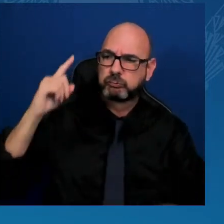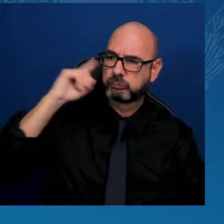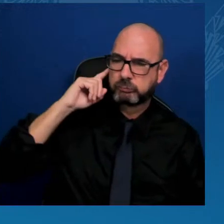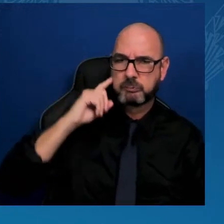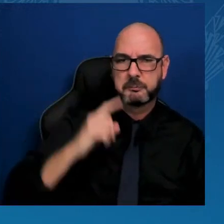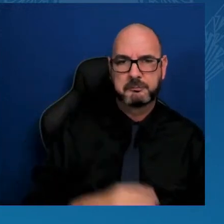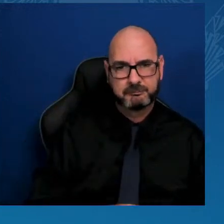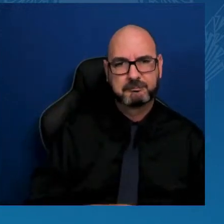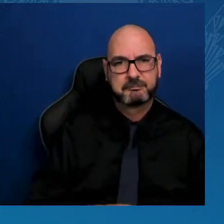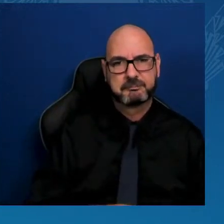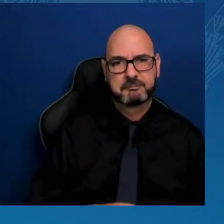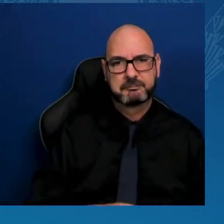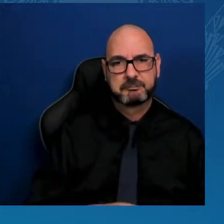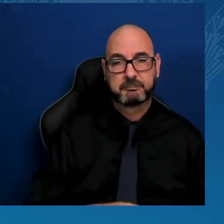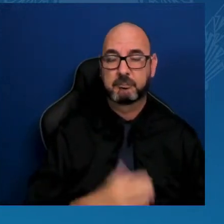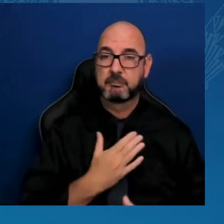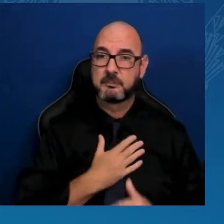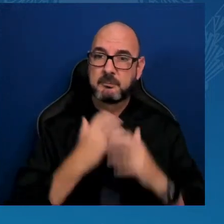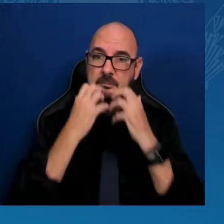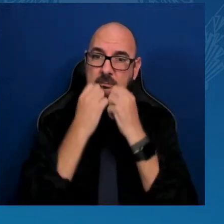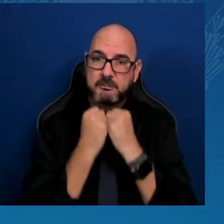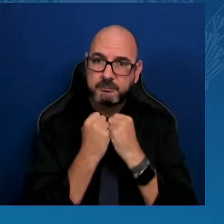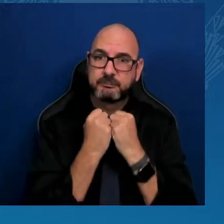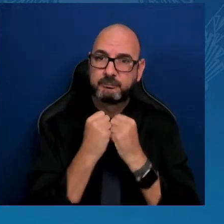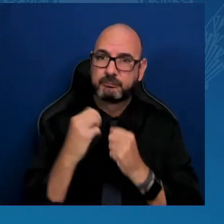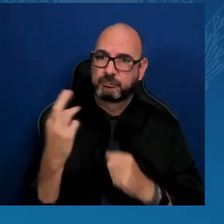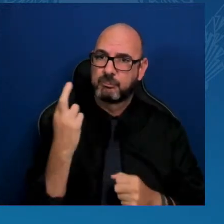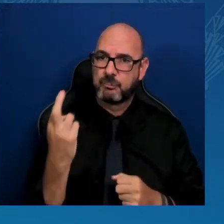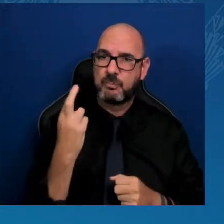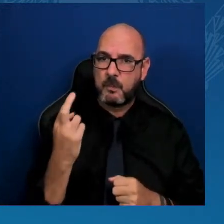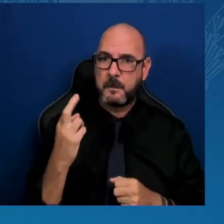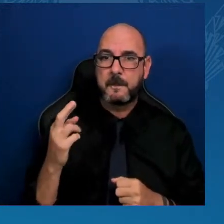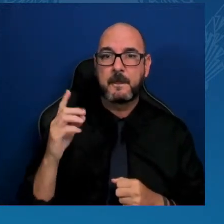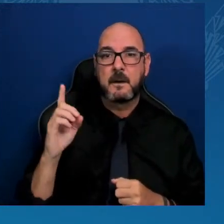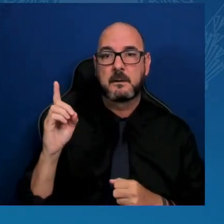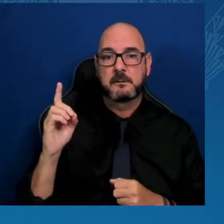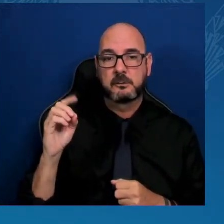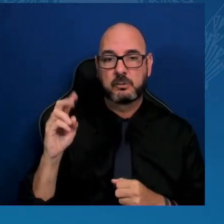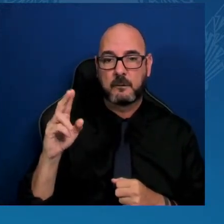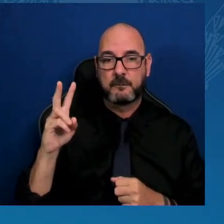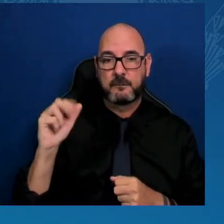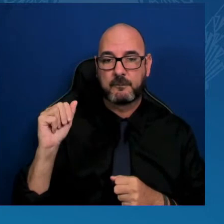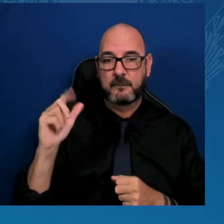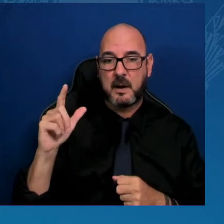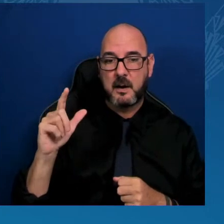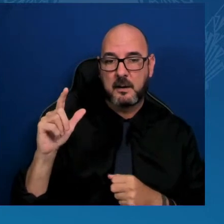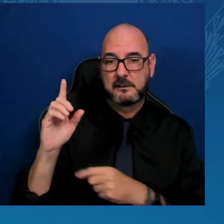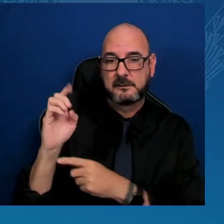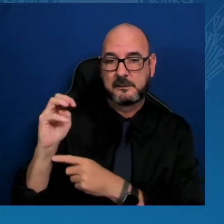Val Demings, you have led our nation in elected office as well. There's Val.